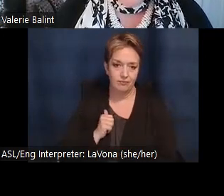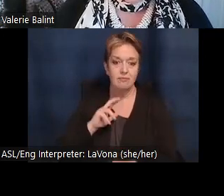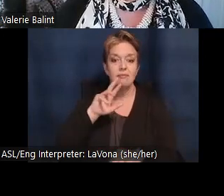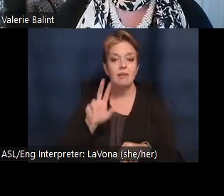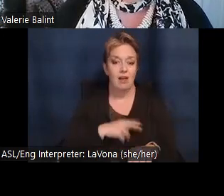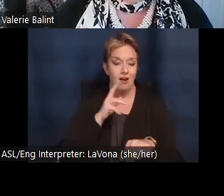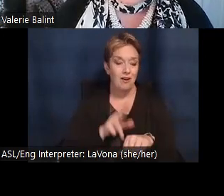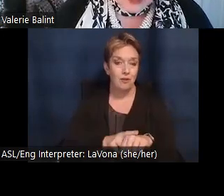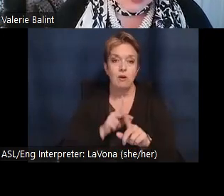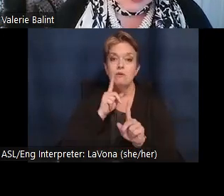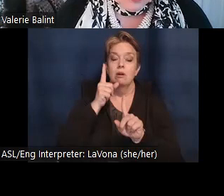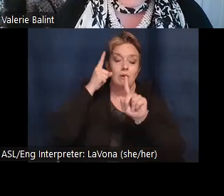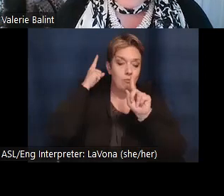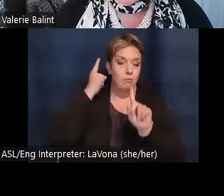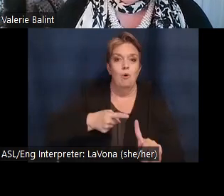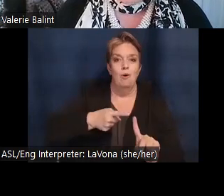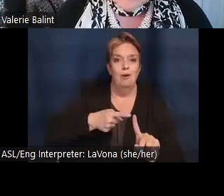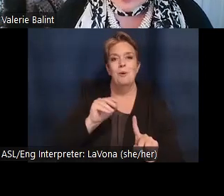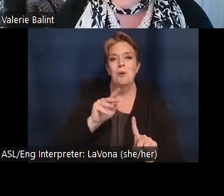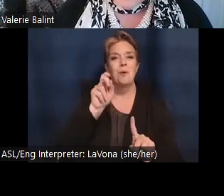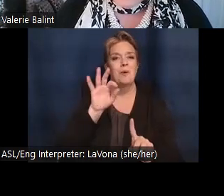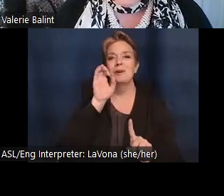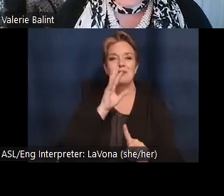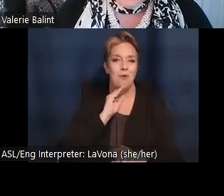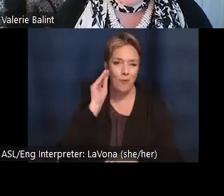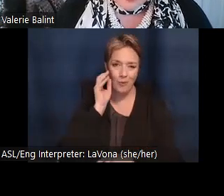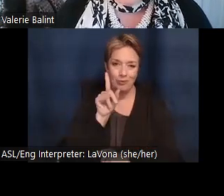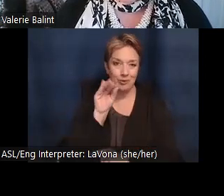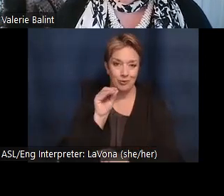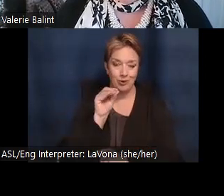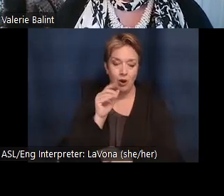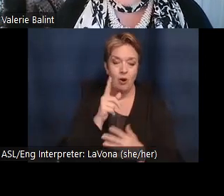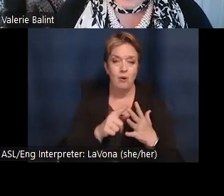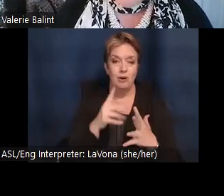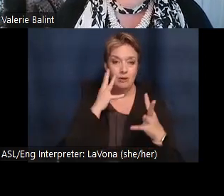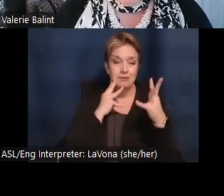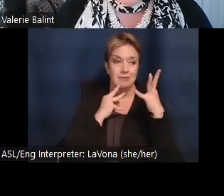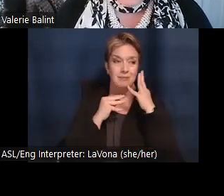What is experienced here captures the very essence of HAHS: the power of a place